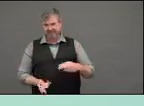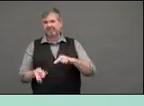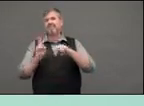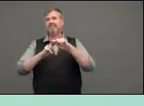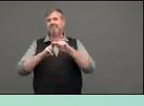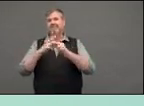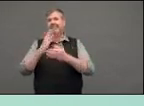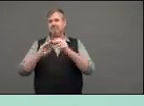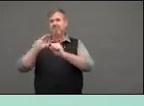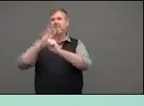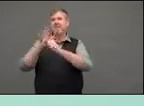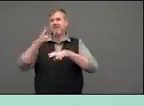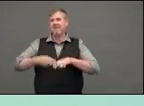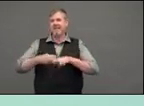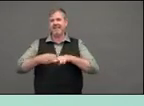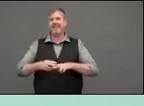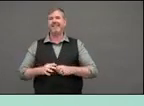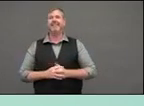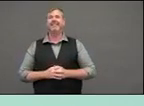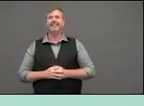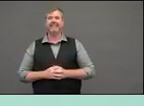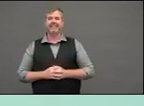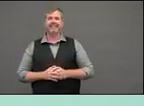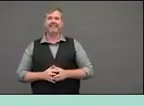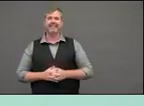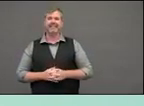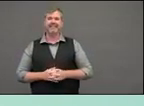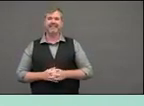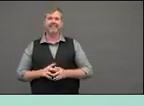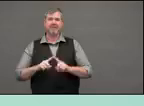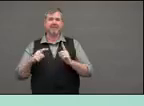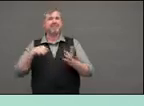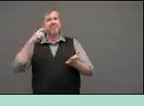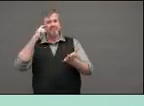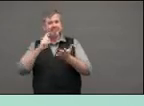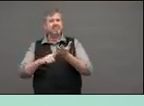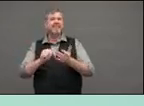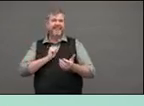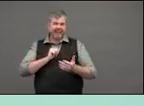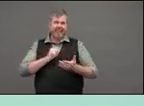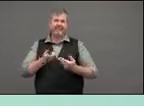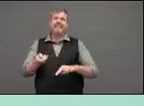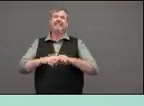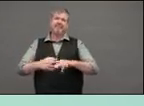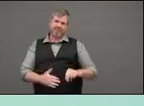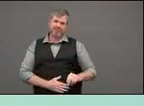definitely have noticed it um and i think we're always trying we're at